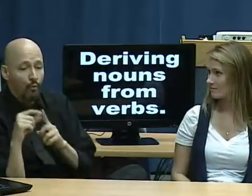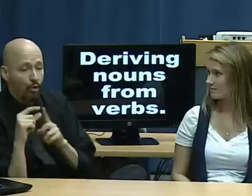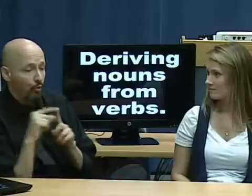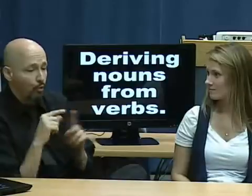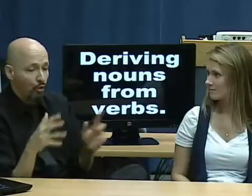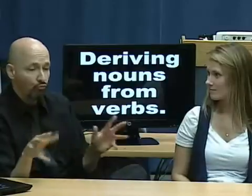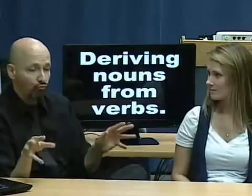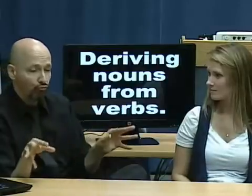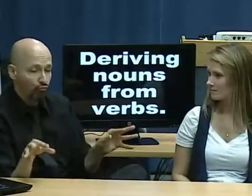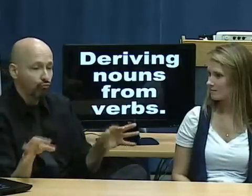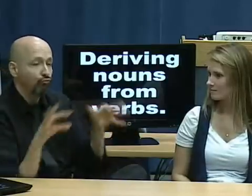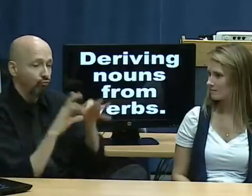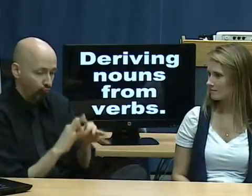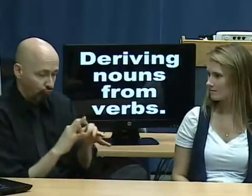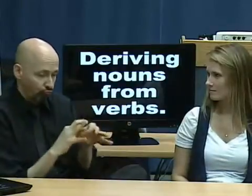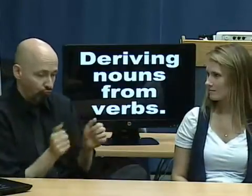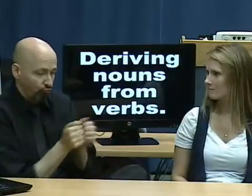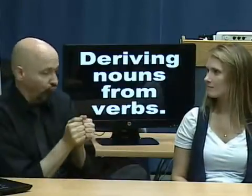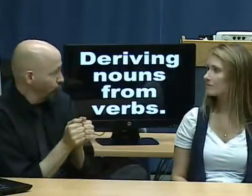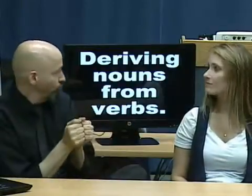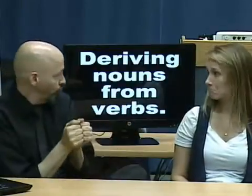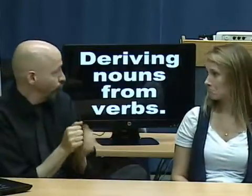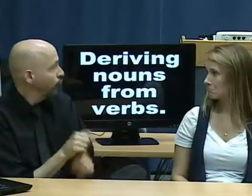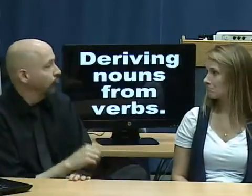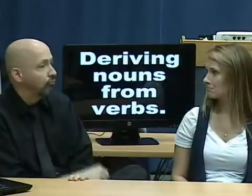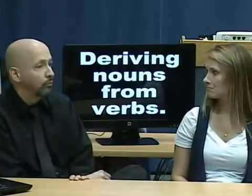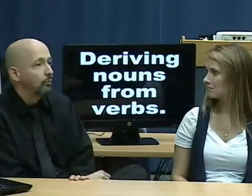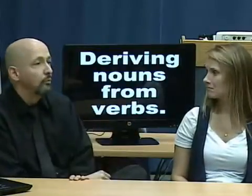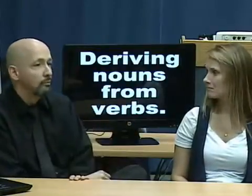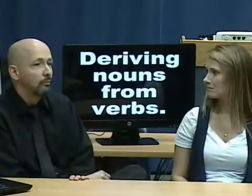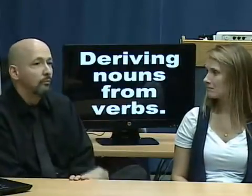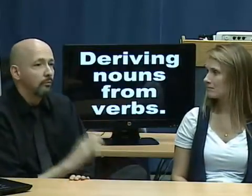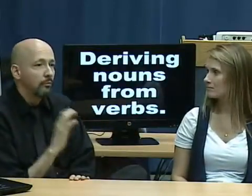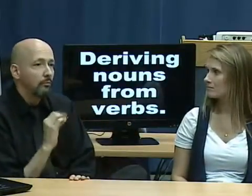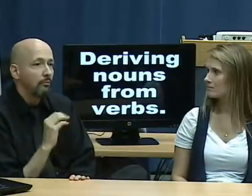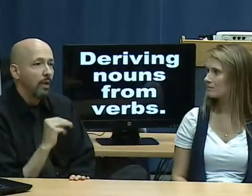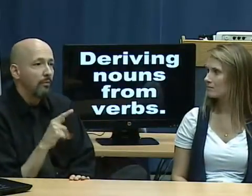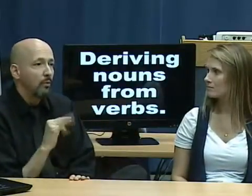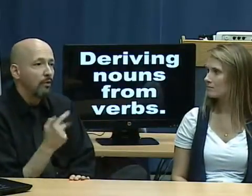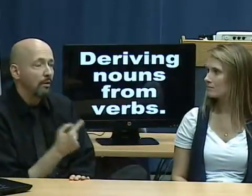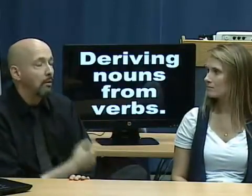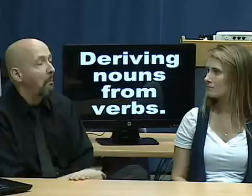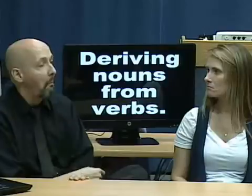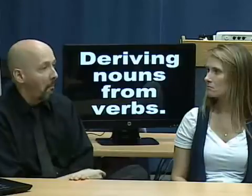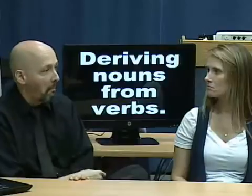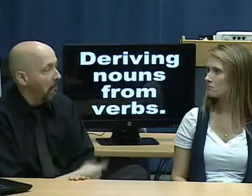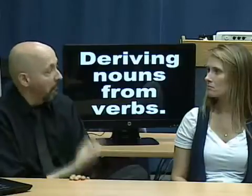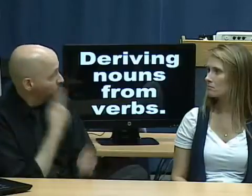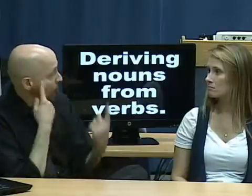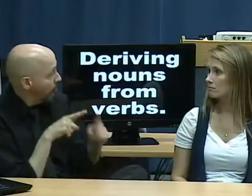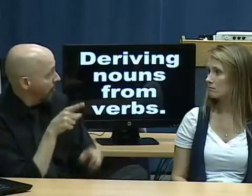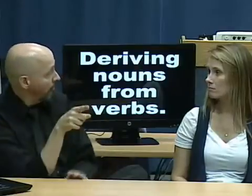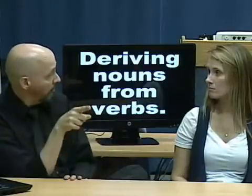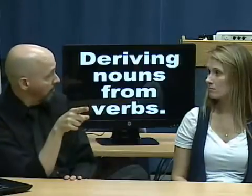So, taking two separate words and combining them. COMPOUNDING. Do you agree with that person?